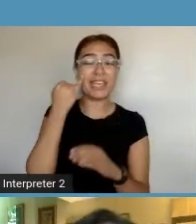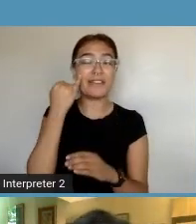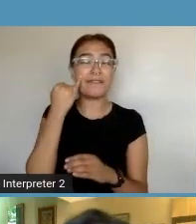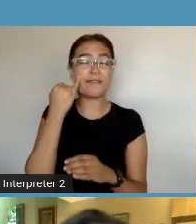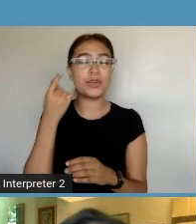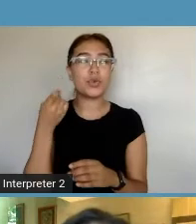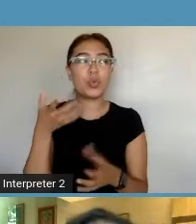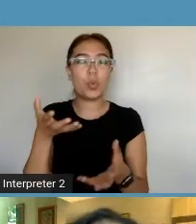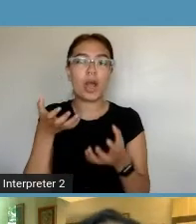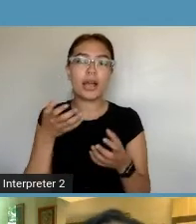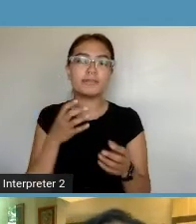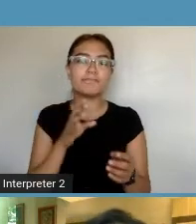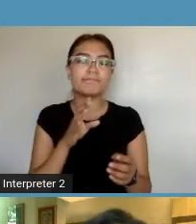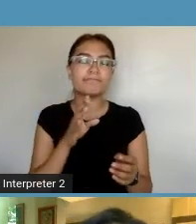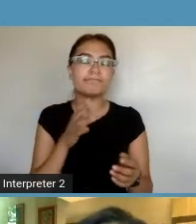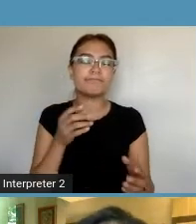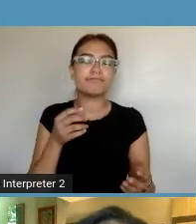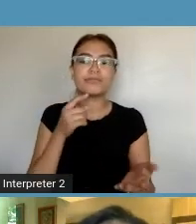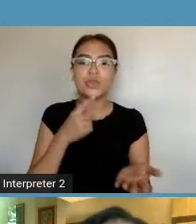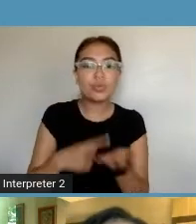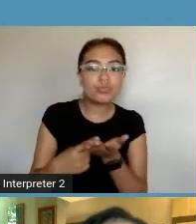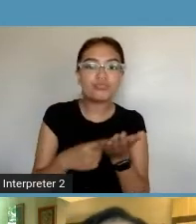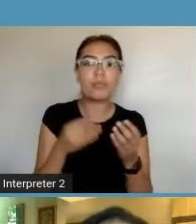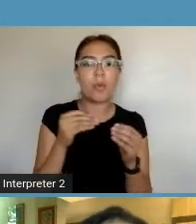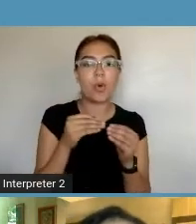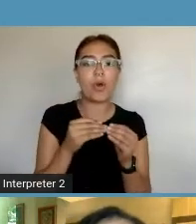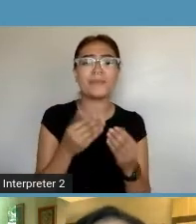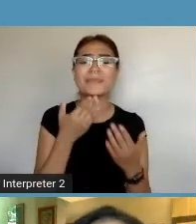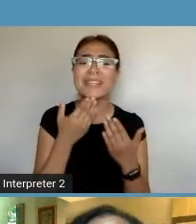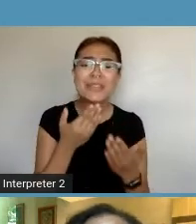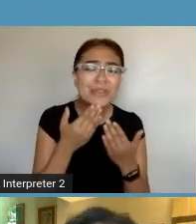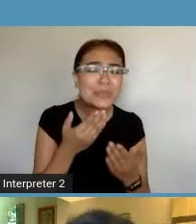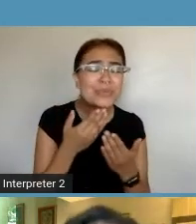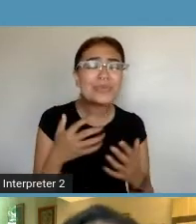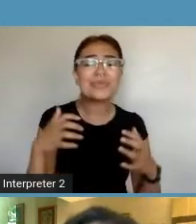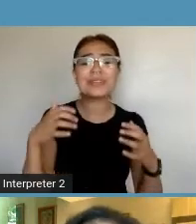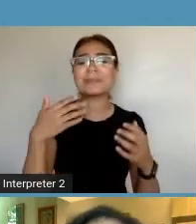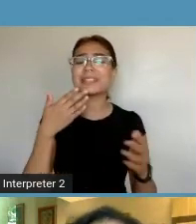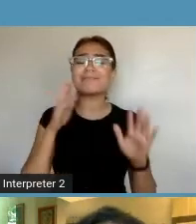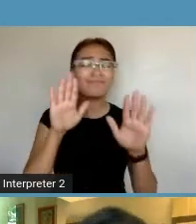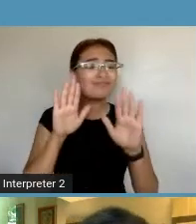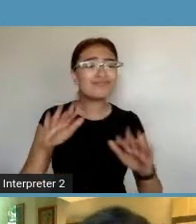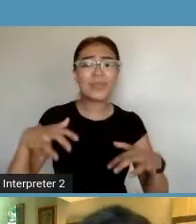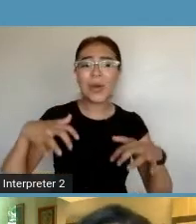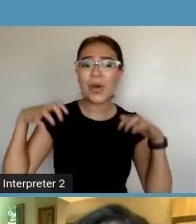you for being a captive audience, it has been an amazing opportunity to participate